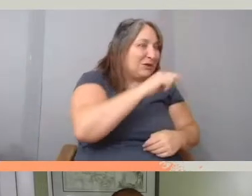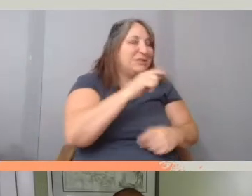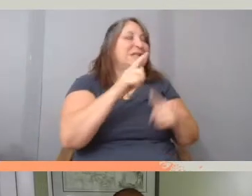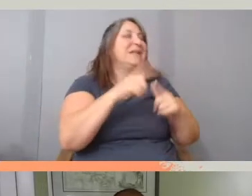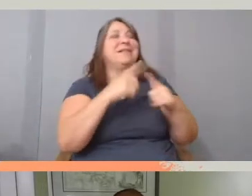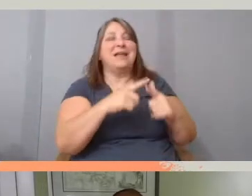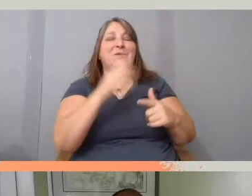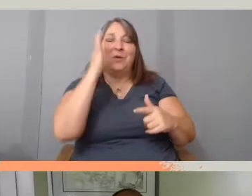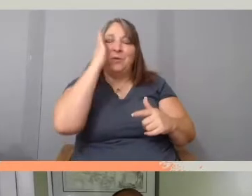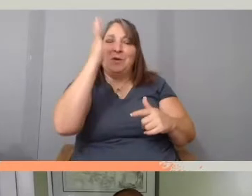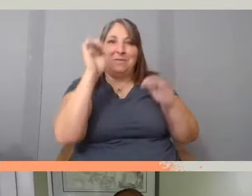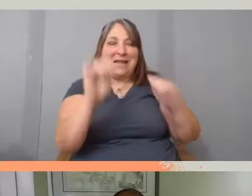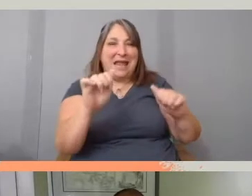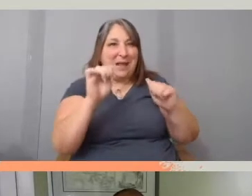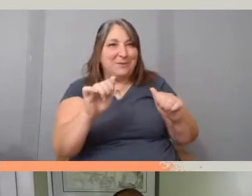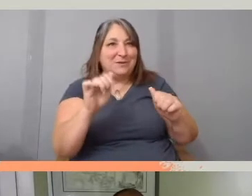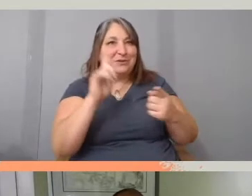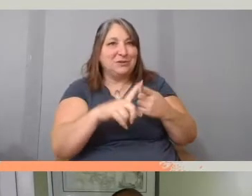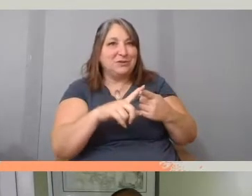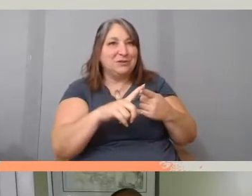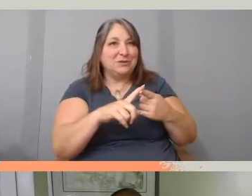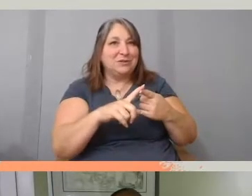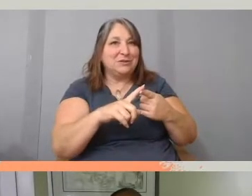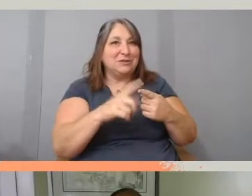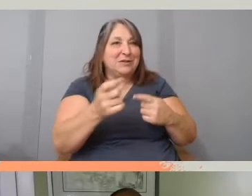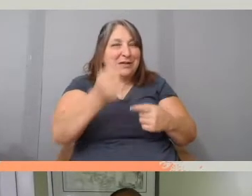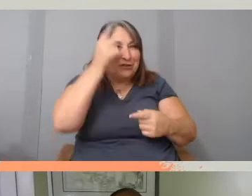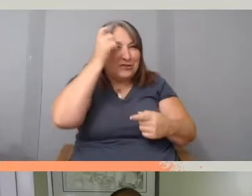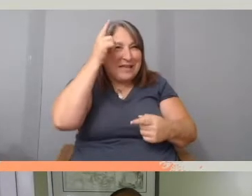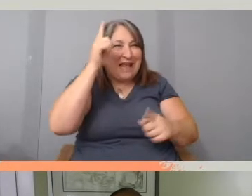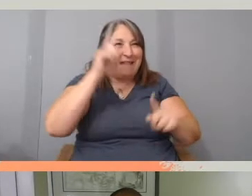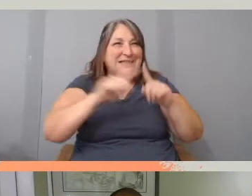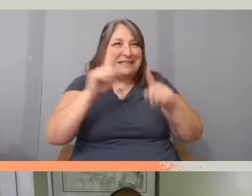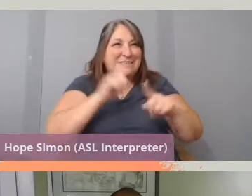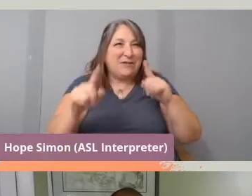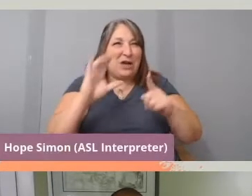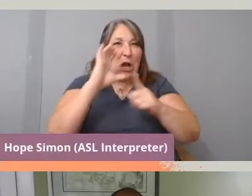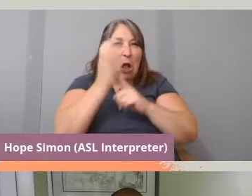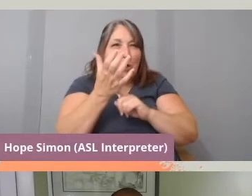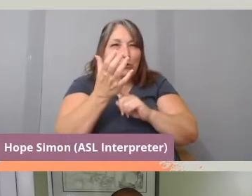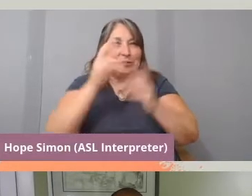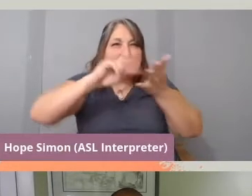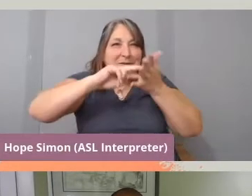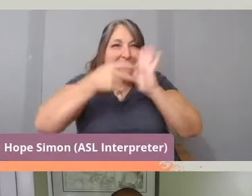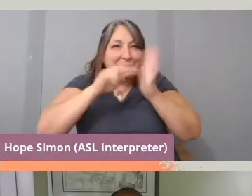kind of break down some of the cultural nuances and, you know, we'd straight up have translators say,